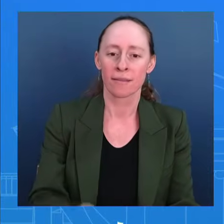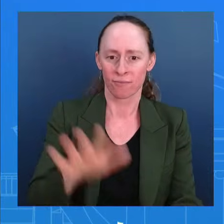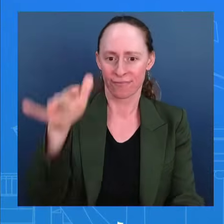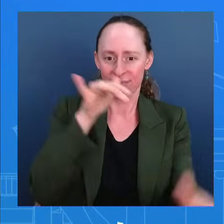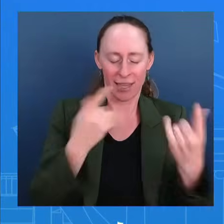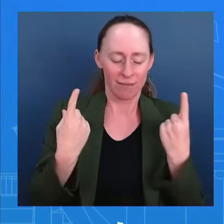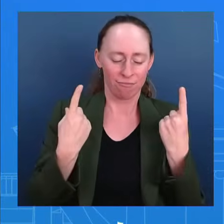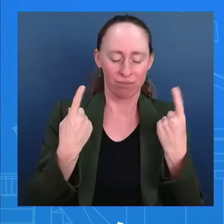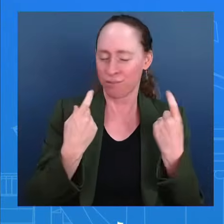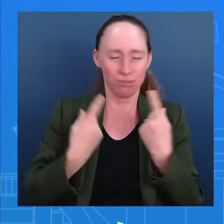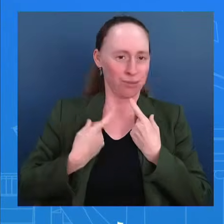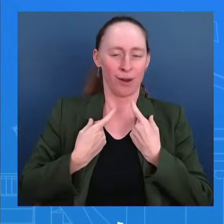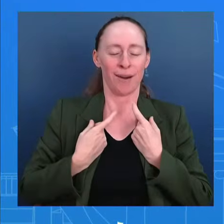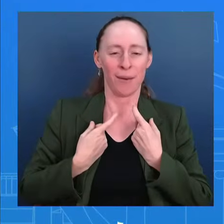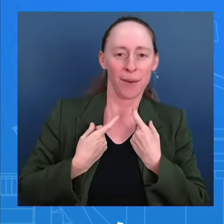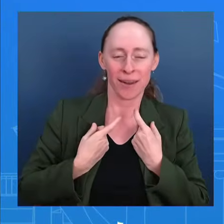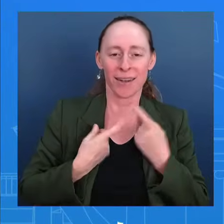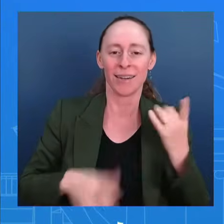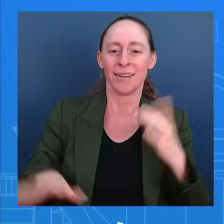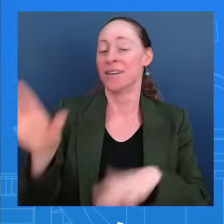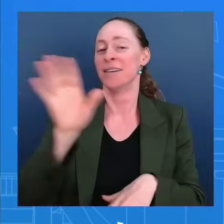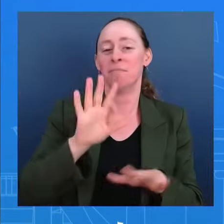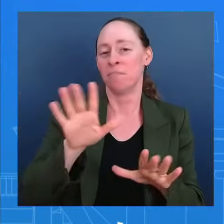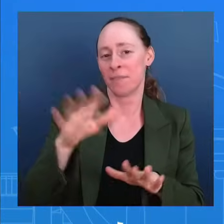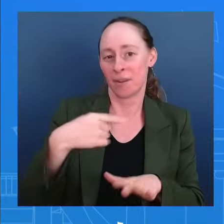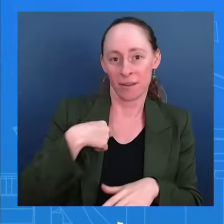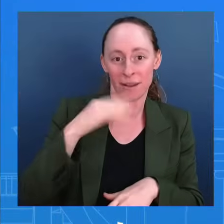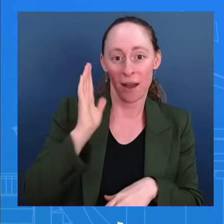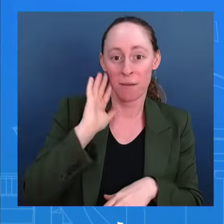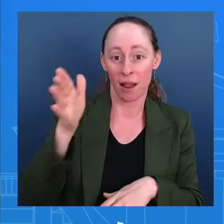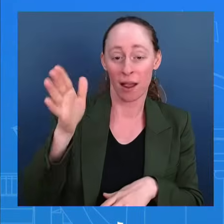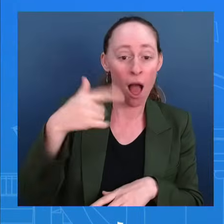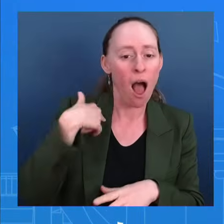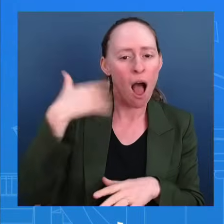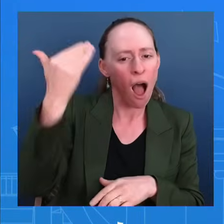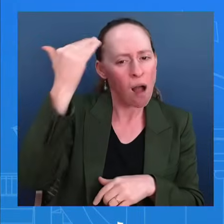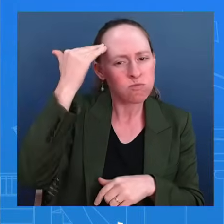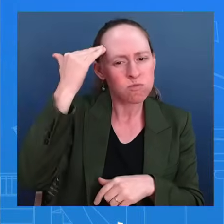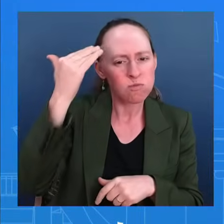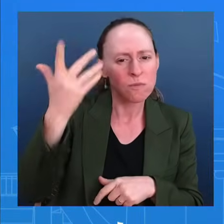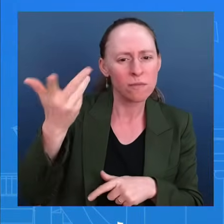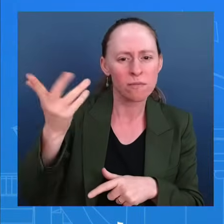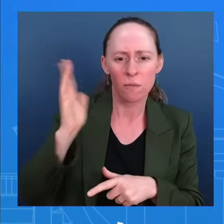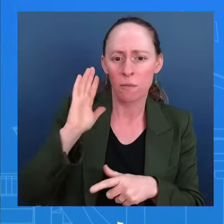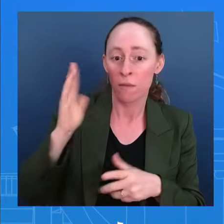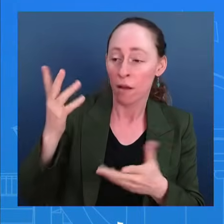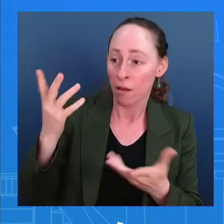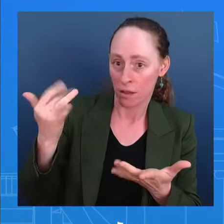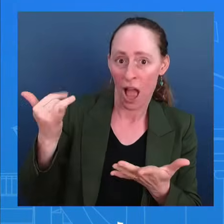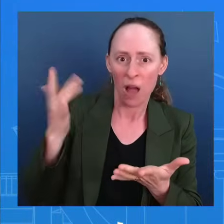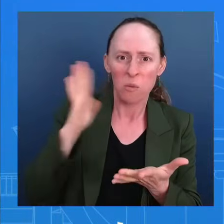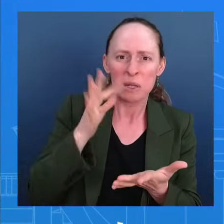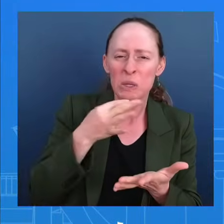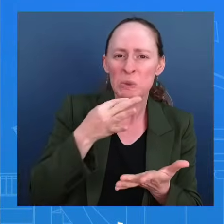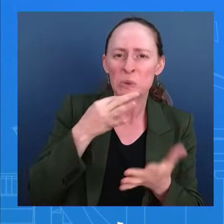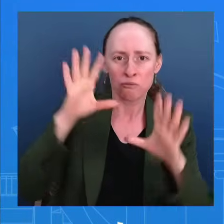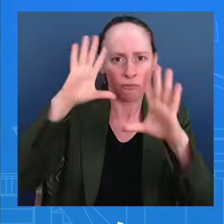that the president is going to be doing momentarily. We'll let you know when that happens. I think we're running a little bit behind, and I know that there's going to be an opportunity